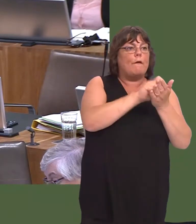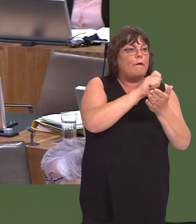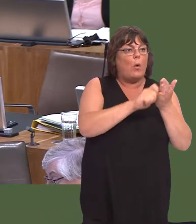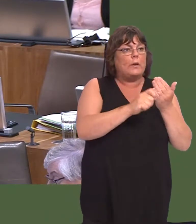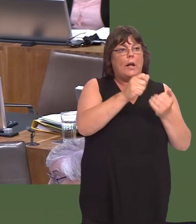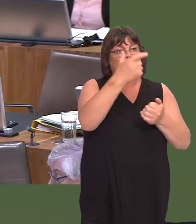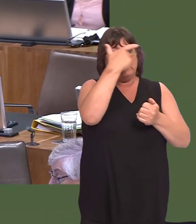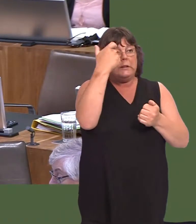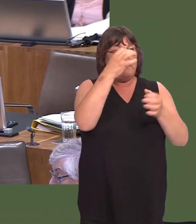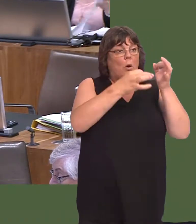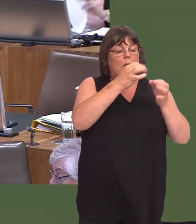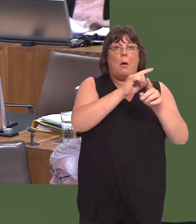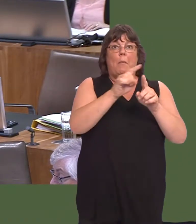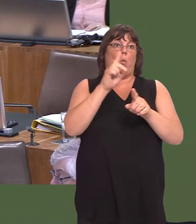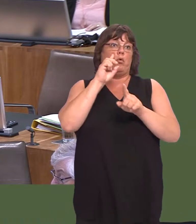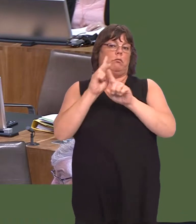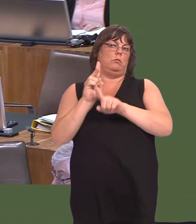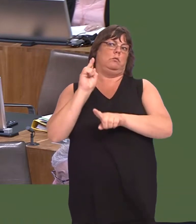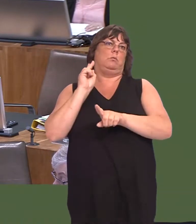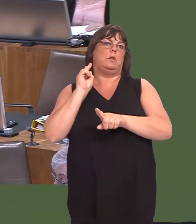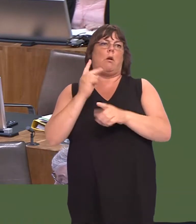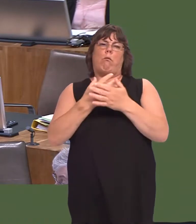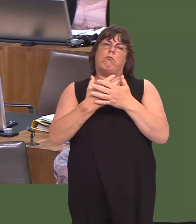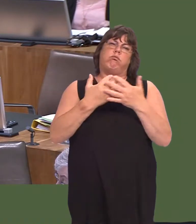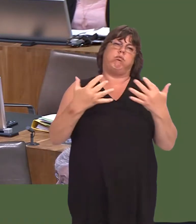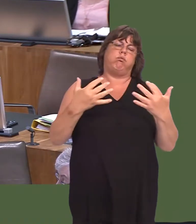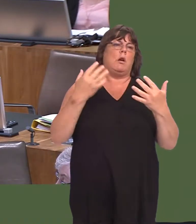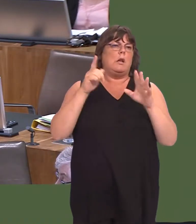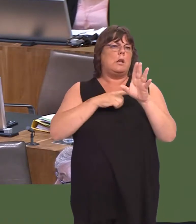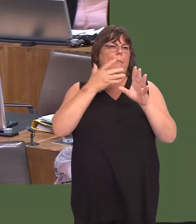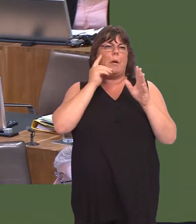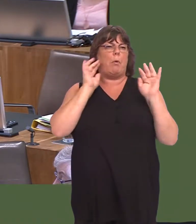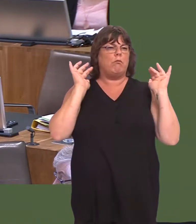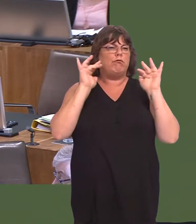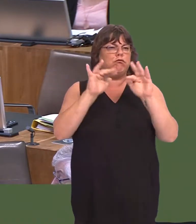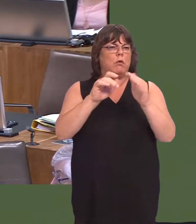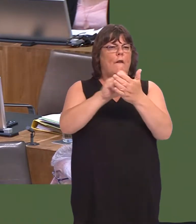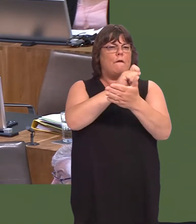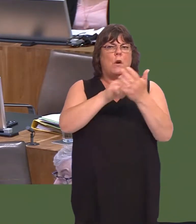We saw lots of them voting in droves at the general election, at levels Iíd not seen before, particularly in the morning.